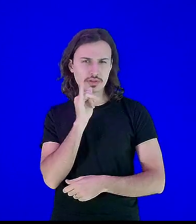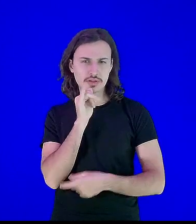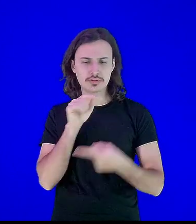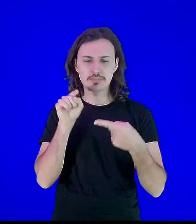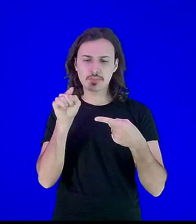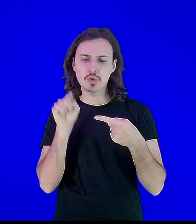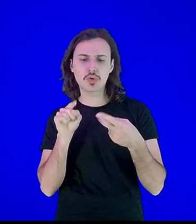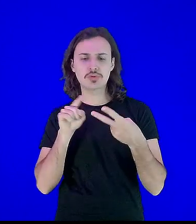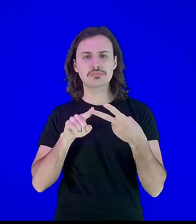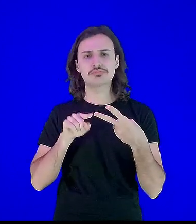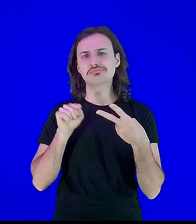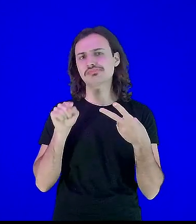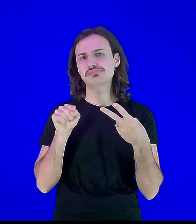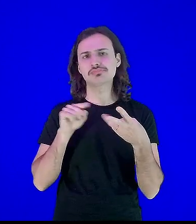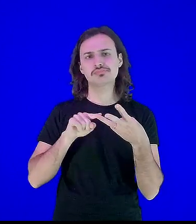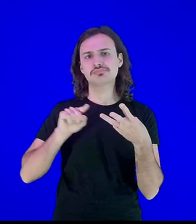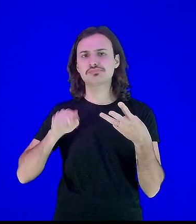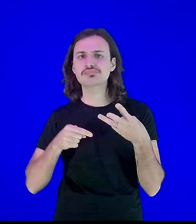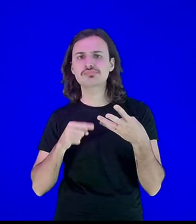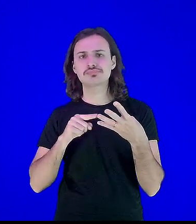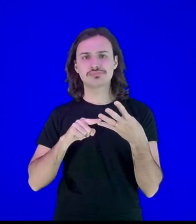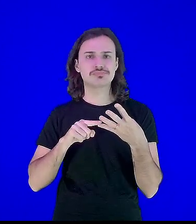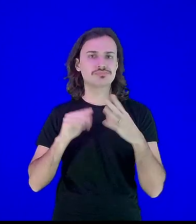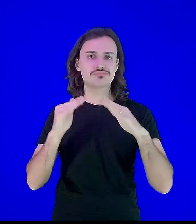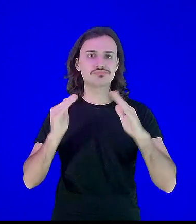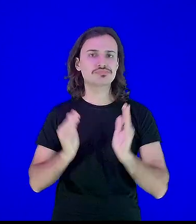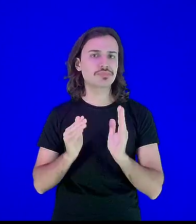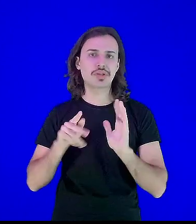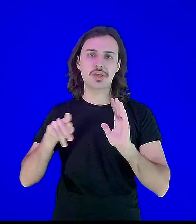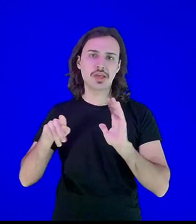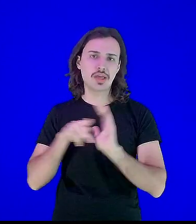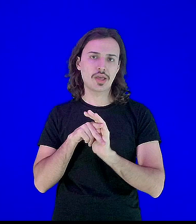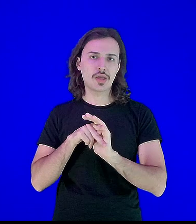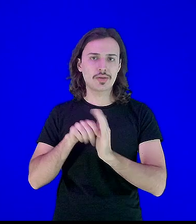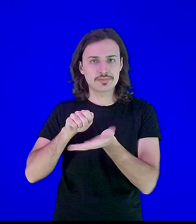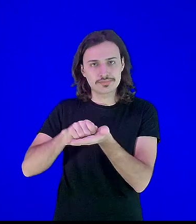it is part of the SignWriting Sutton system okay